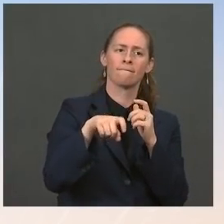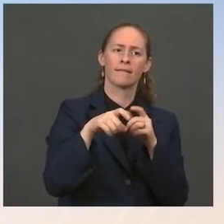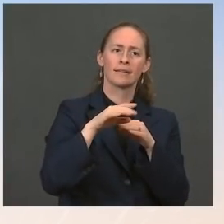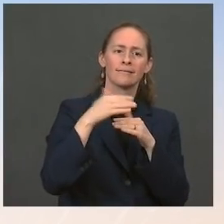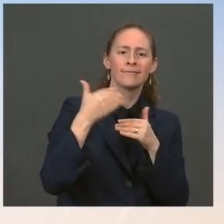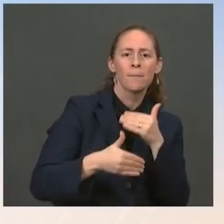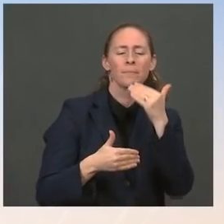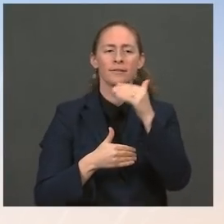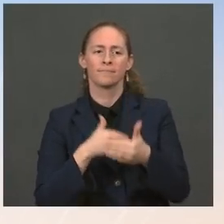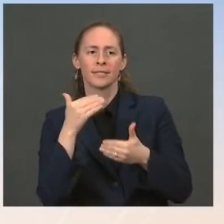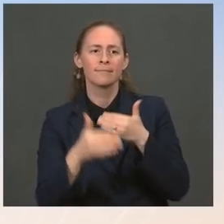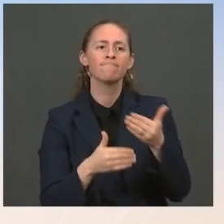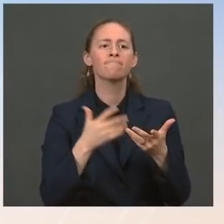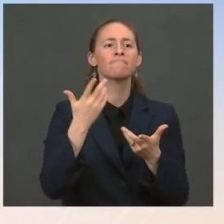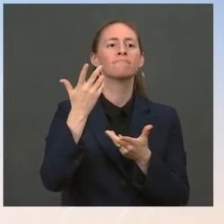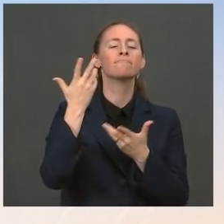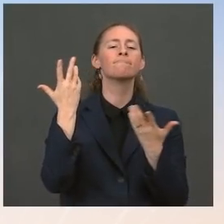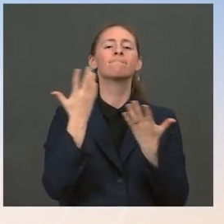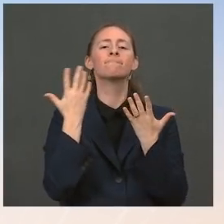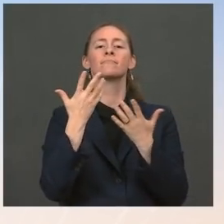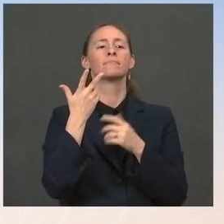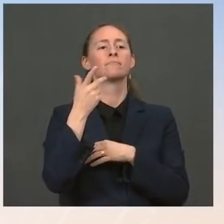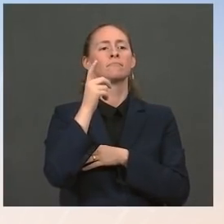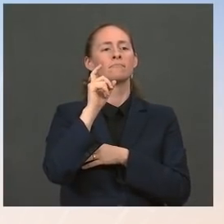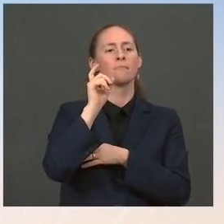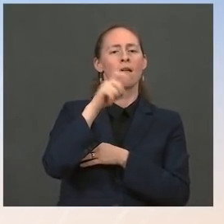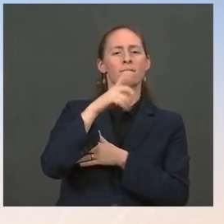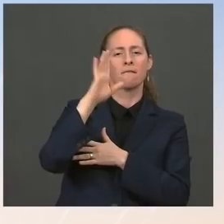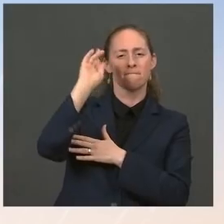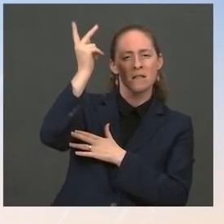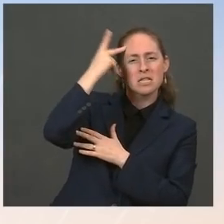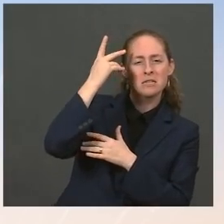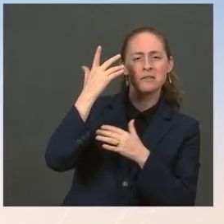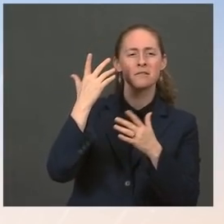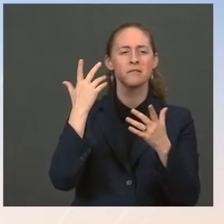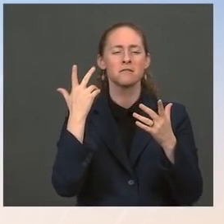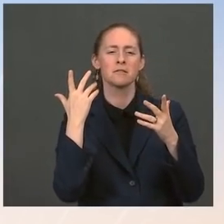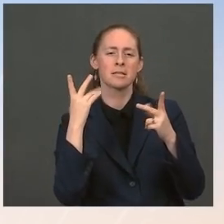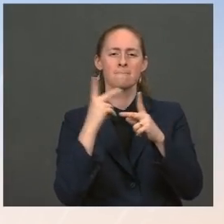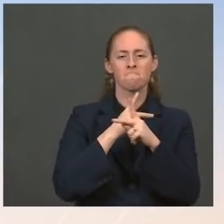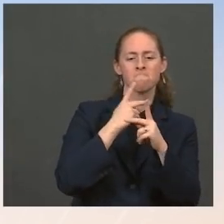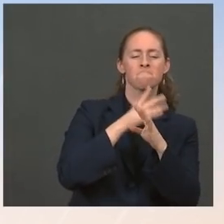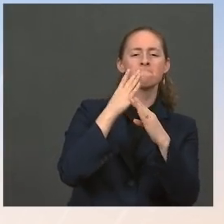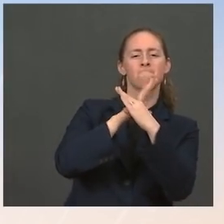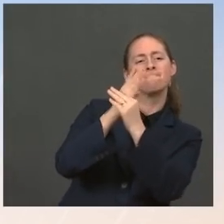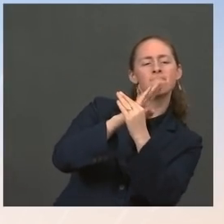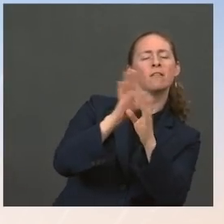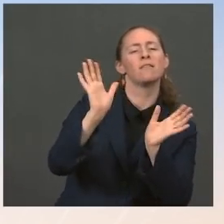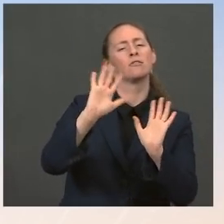on political calculations and more based on what's in the interest of the United States and the full faith and of the United States.